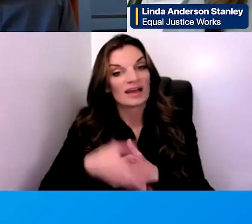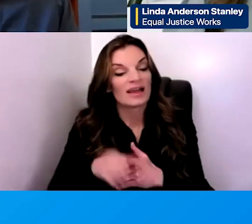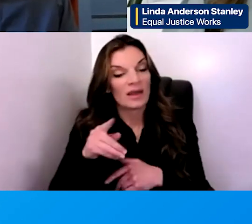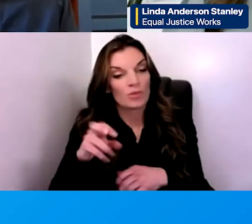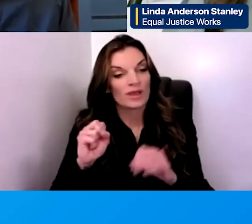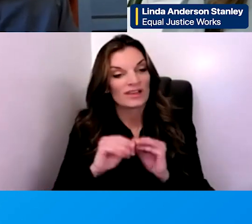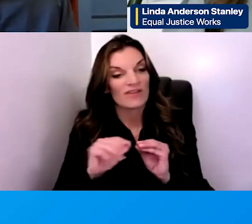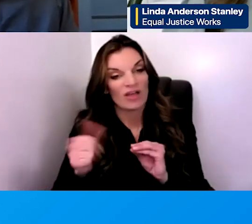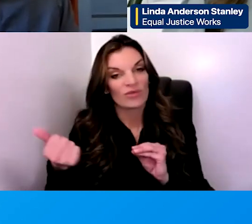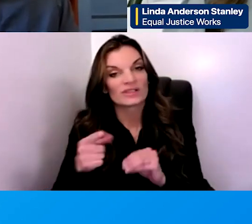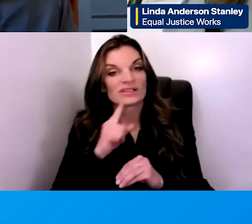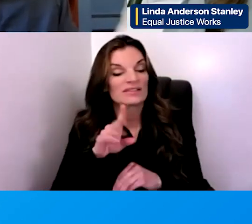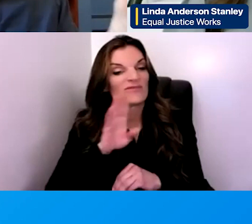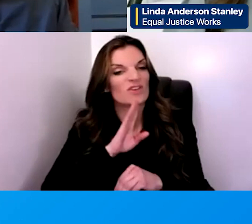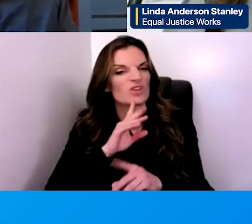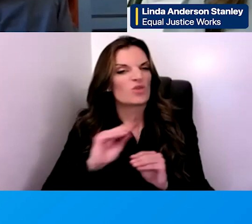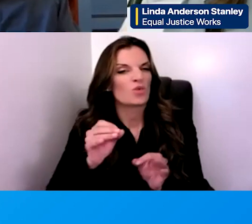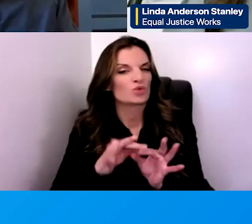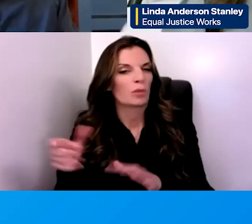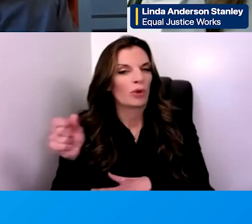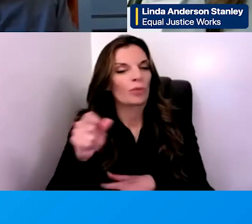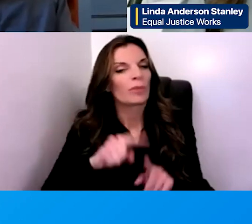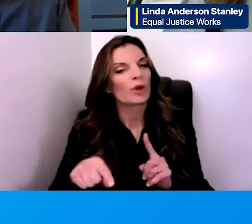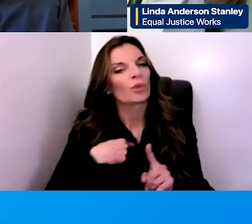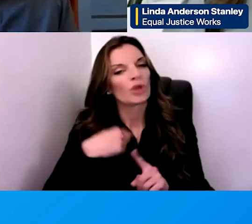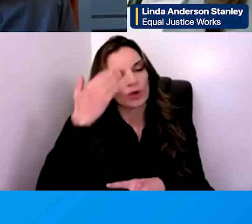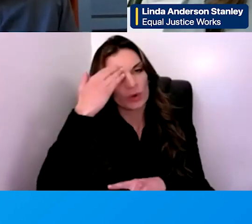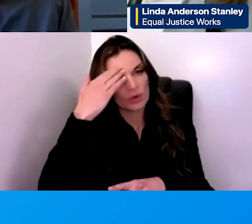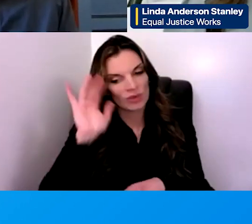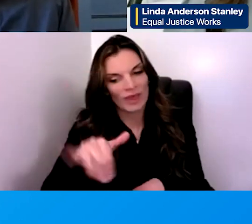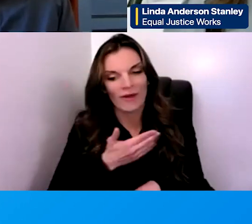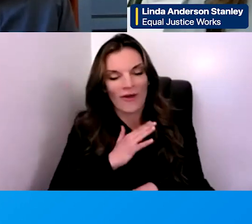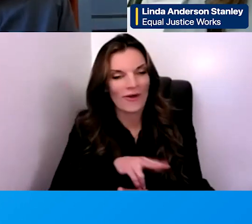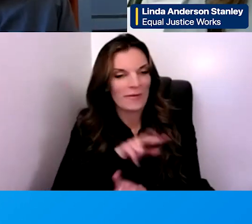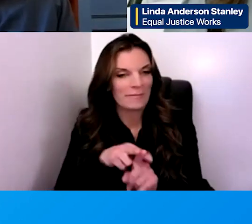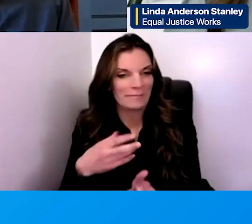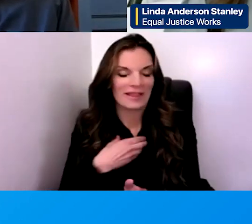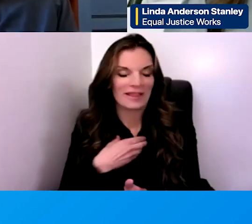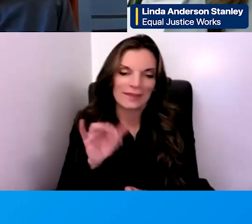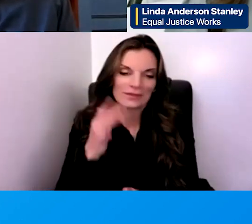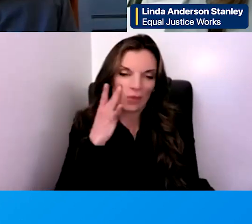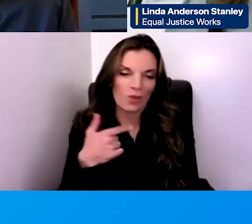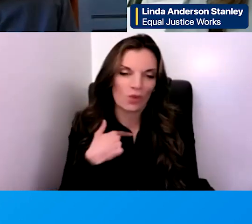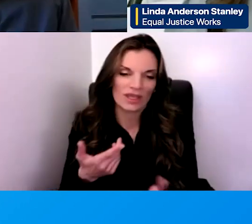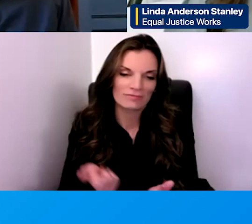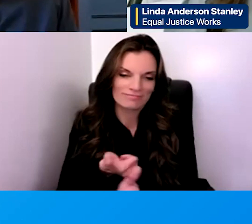press conference about something else it frustrated us. We knew that was the basis for the complaints that folks had made to us. So